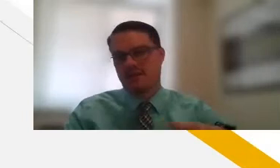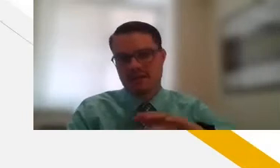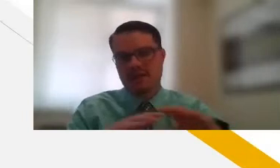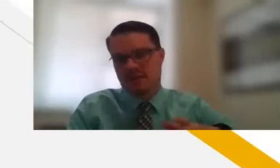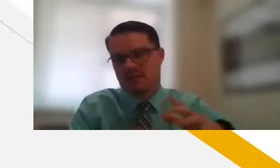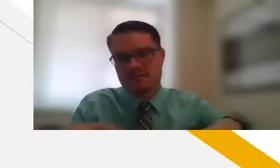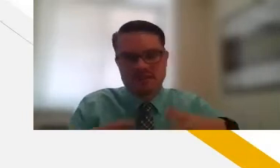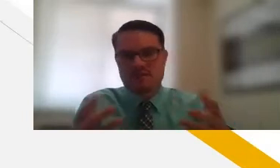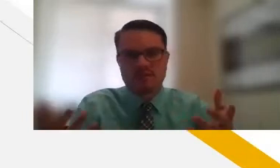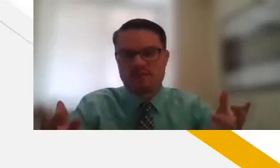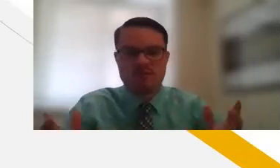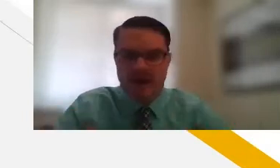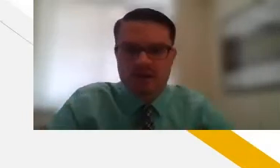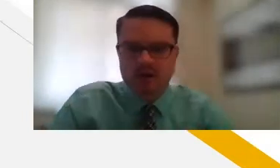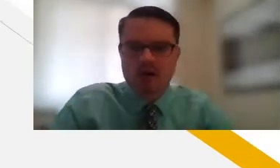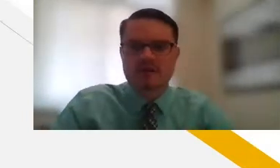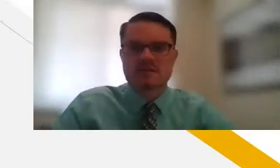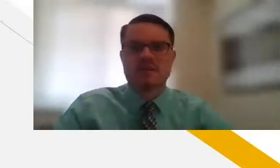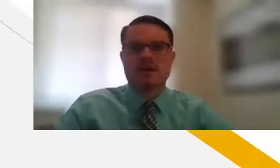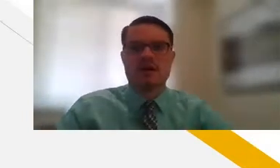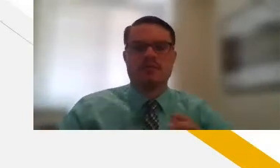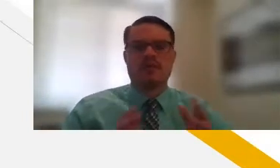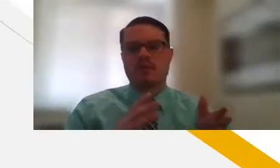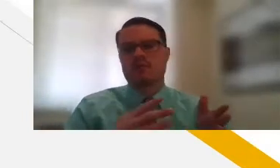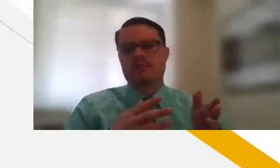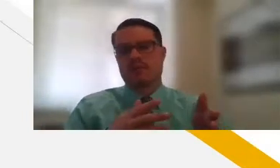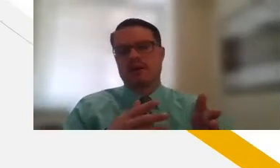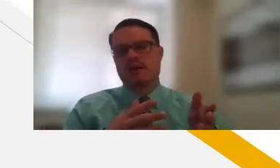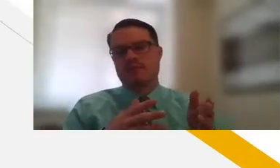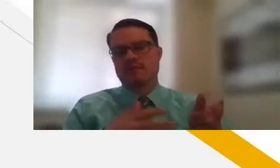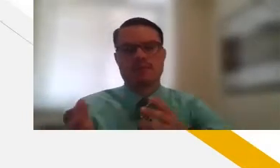that it is just the regular costs for someone providing